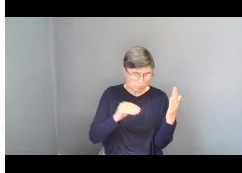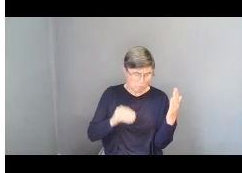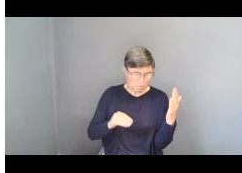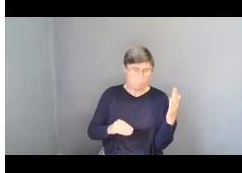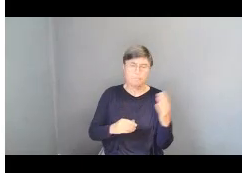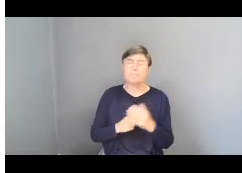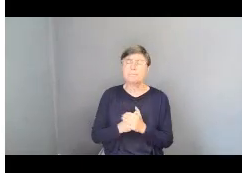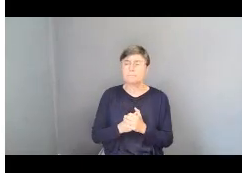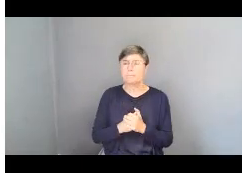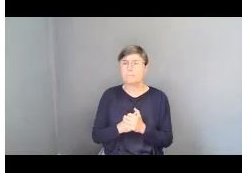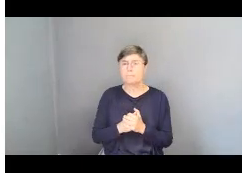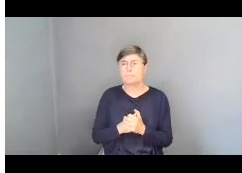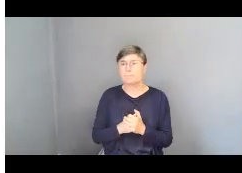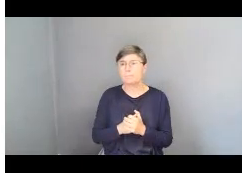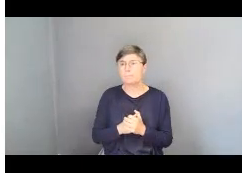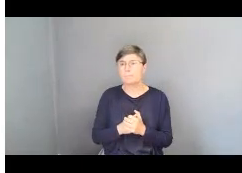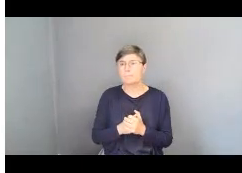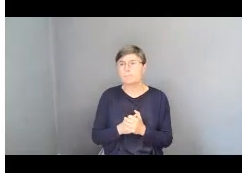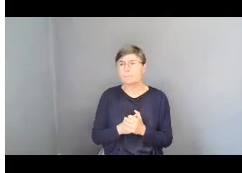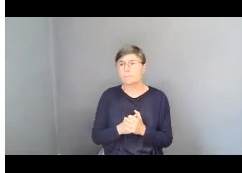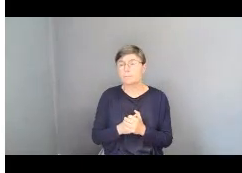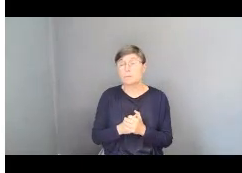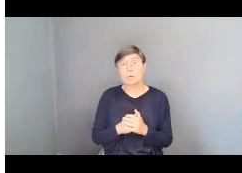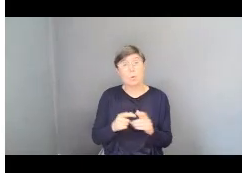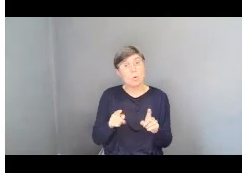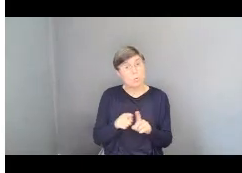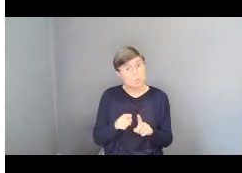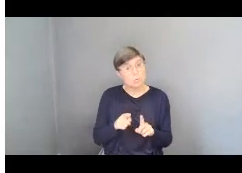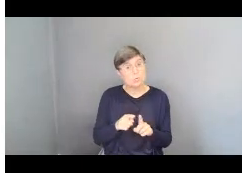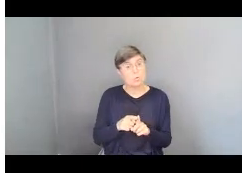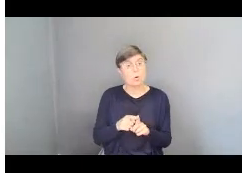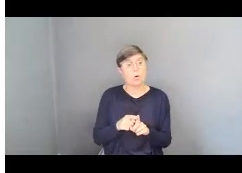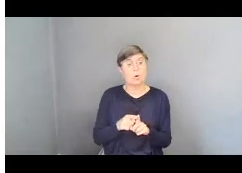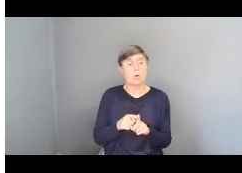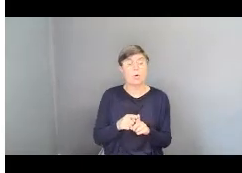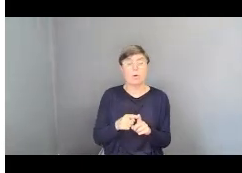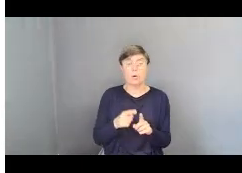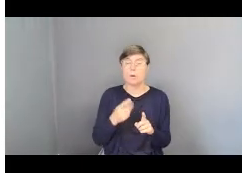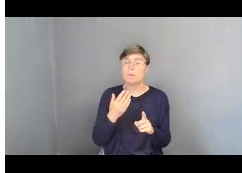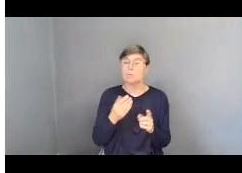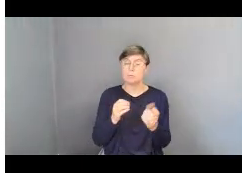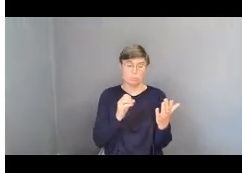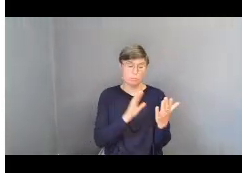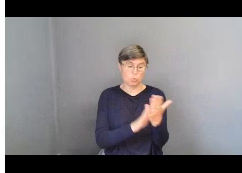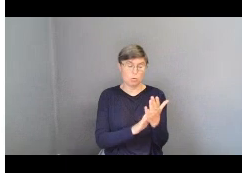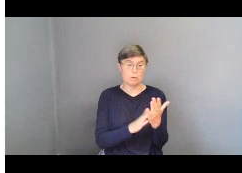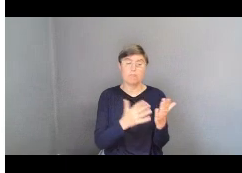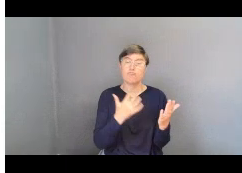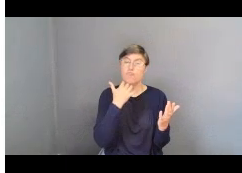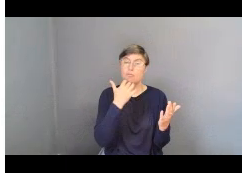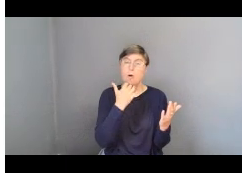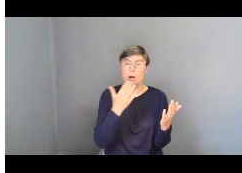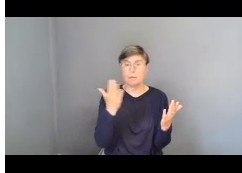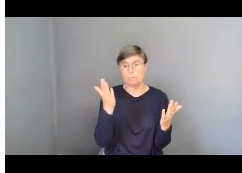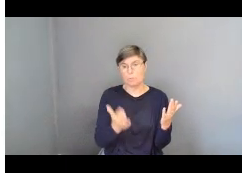The record should also include the support price per hour or per unit,